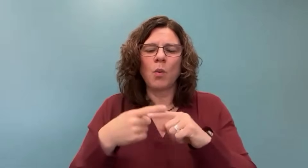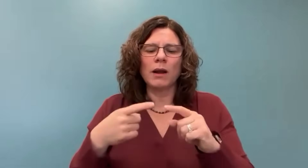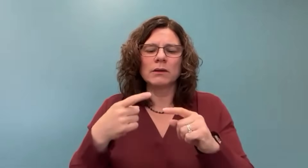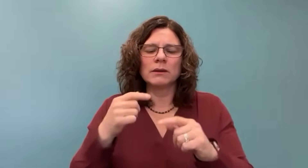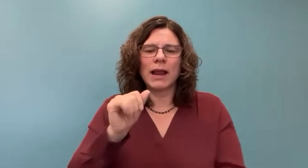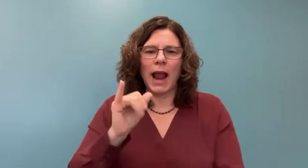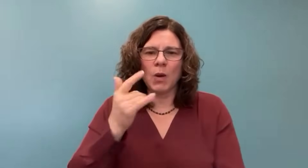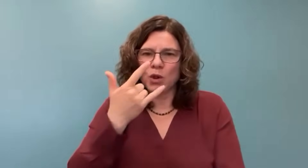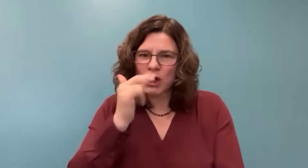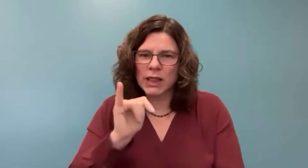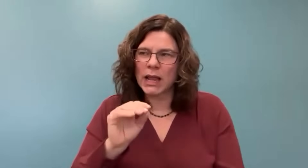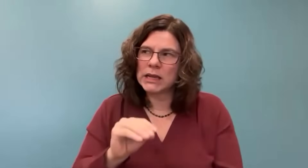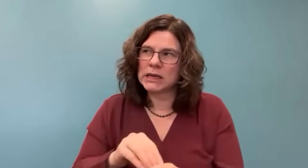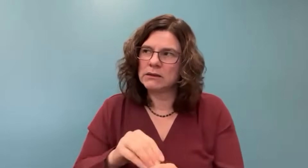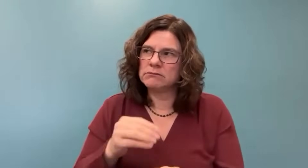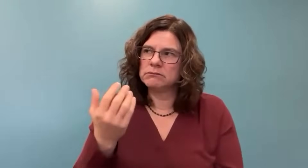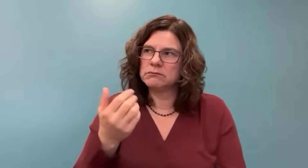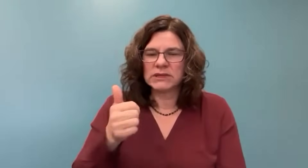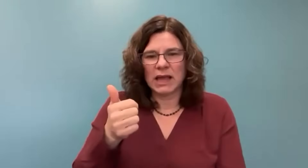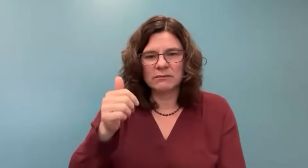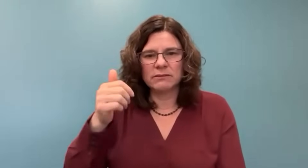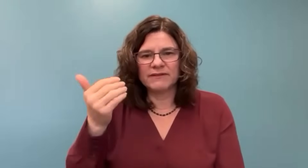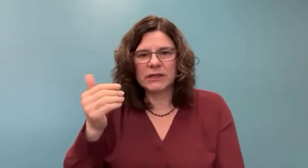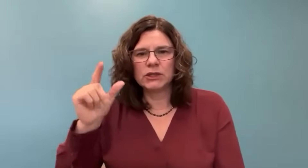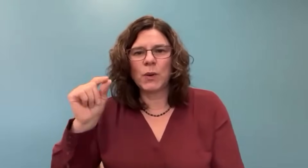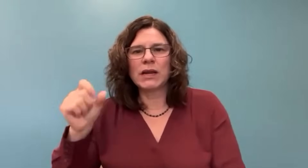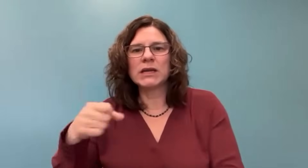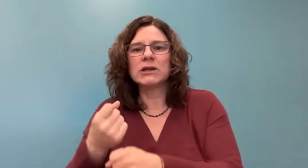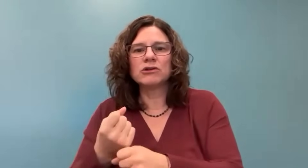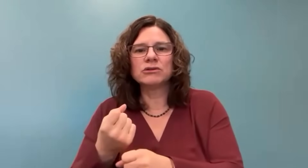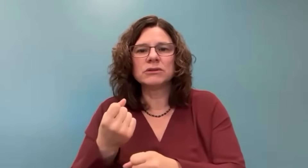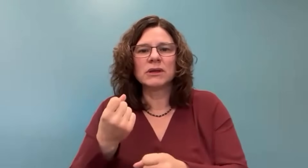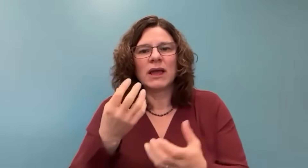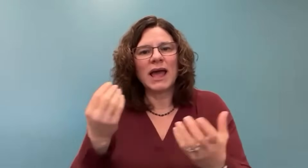what AI will look like in 10, 15, or 20 years.